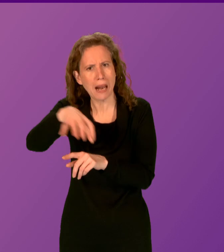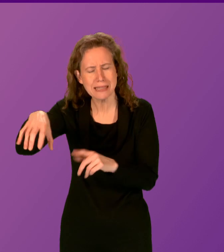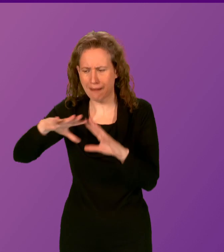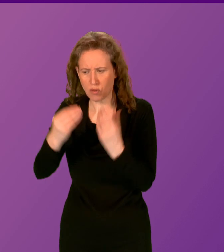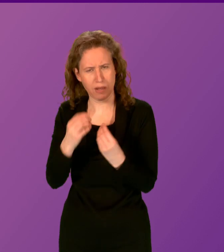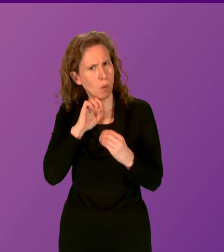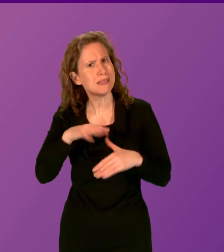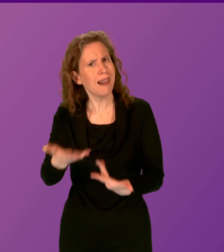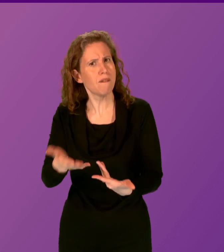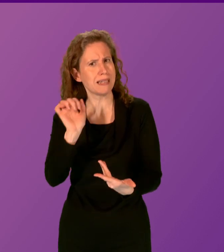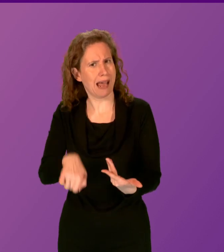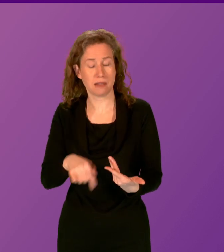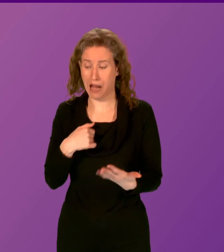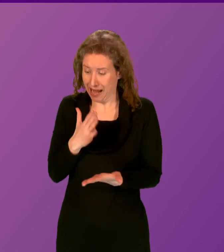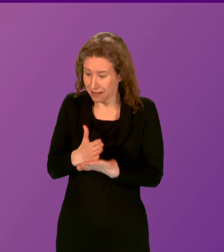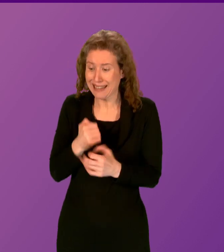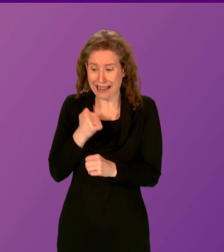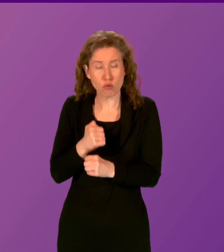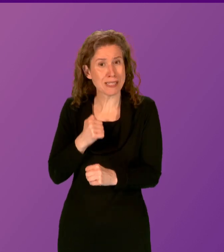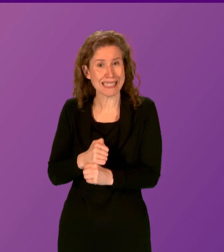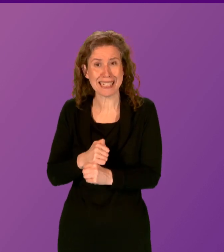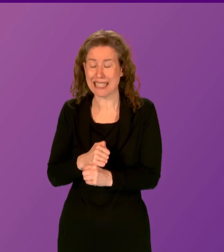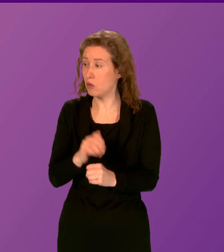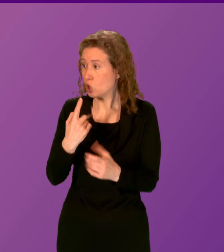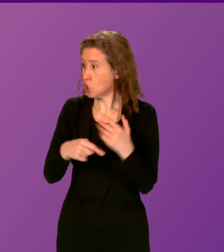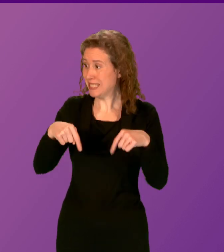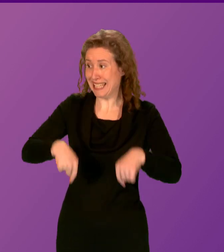I can give an absolute guarantee, and a promise, not only to those in the chamber but to those